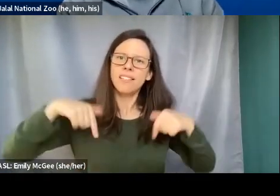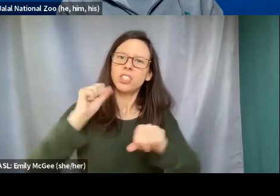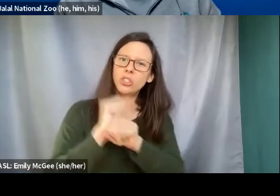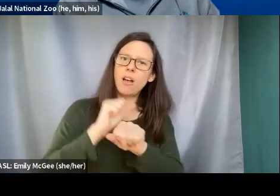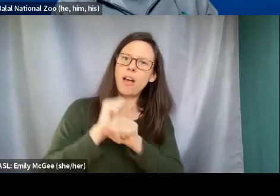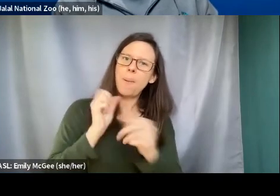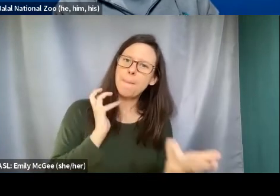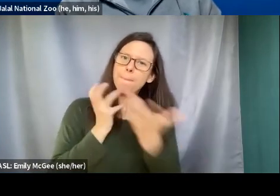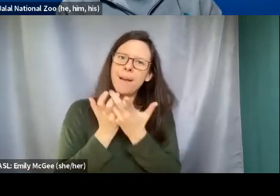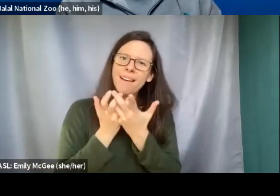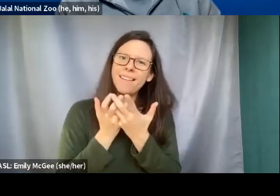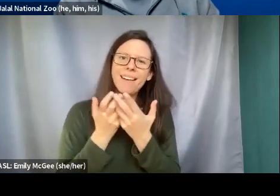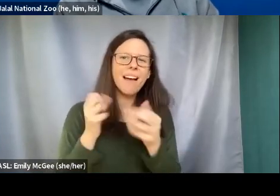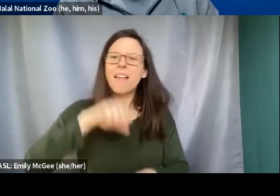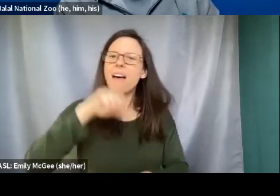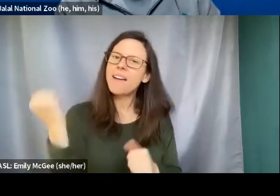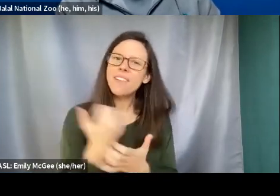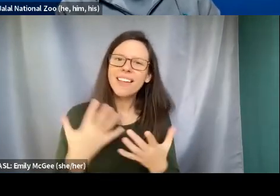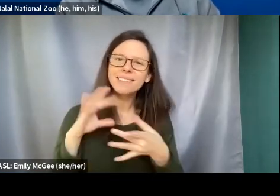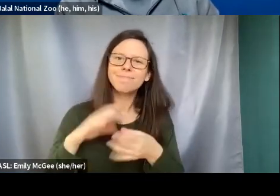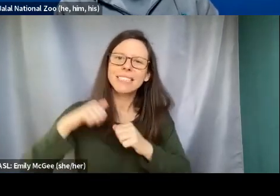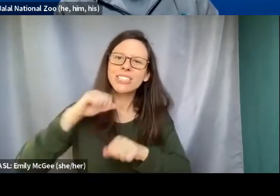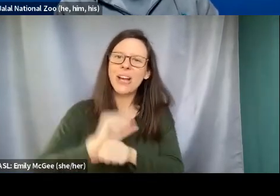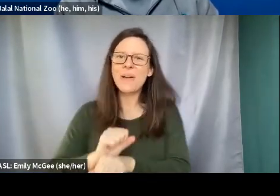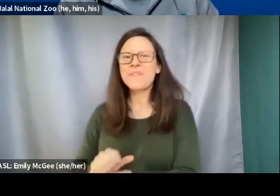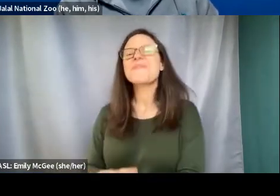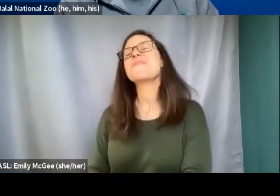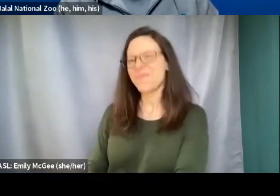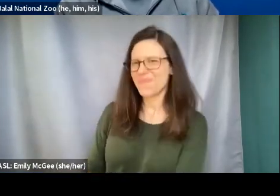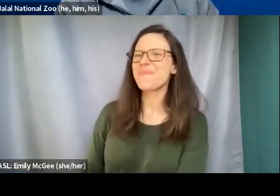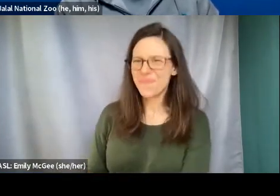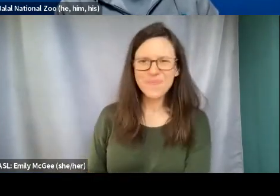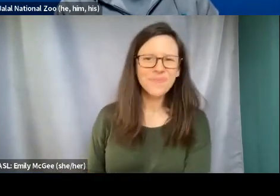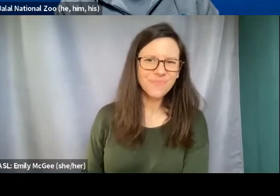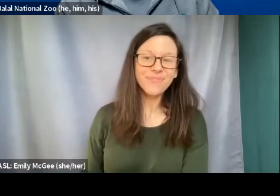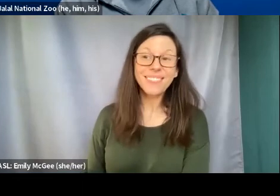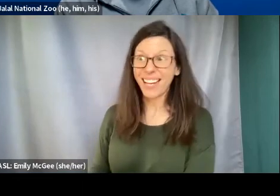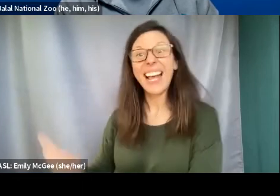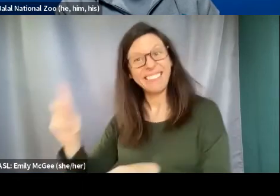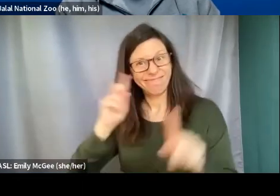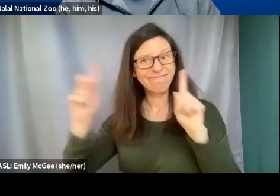Shellie: I think that's a common uh thing that a lot of people are finding in zoo careers. A lot